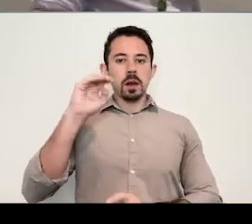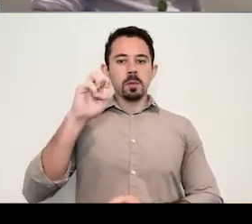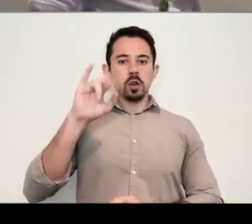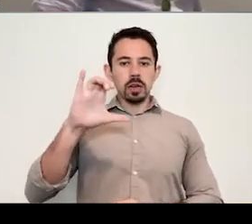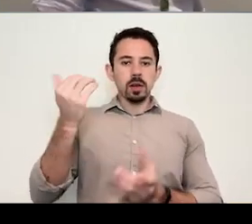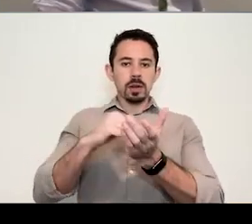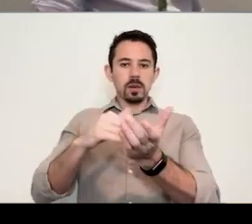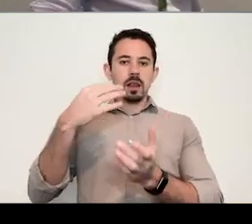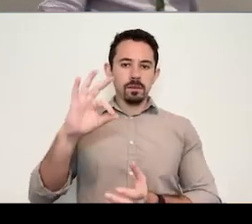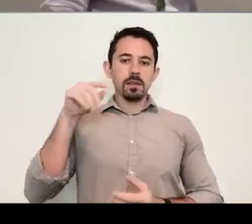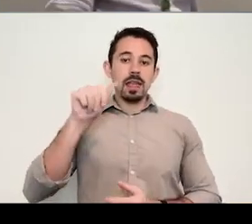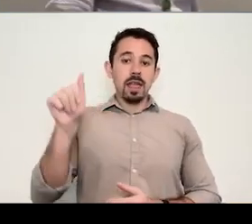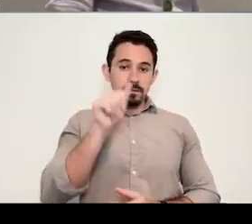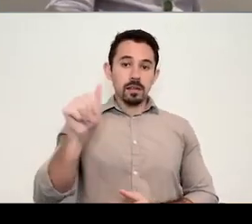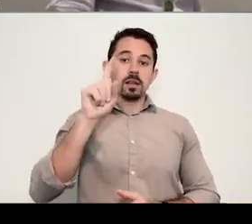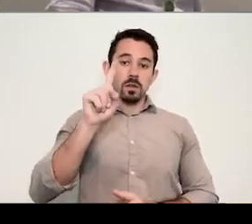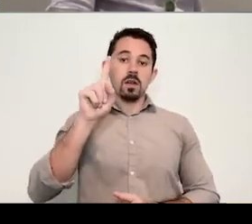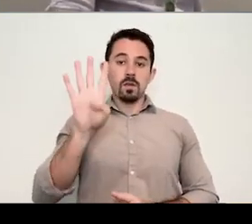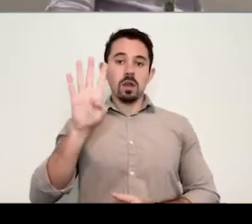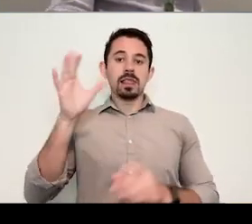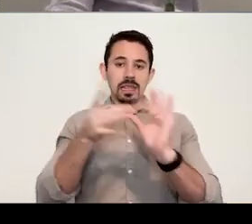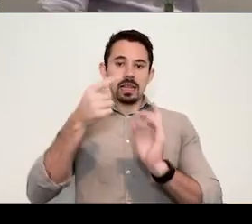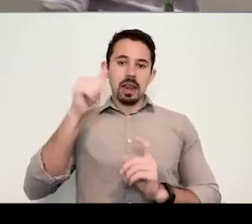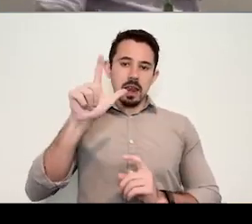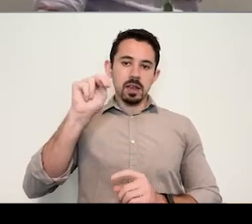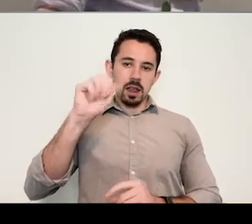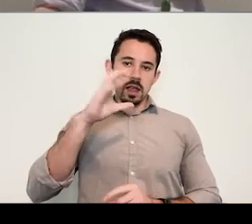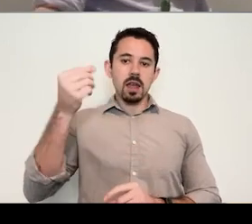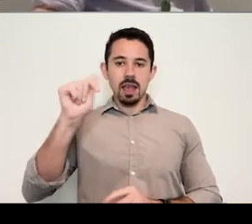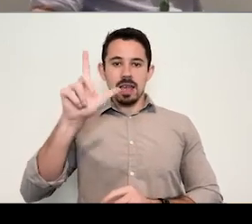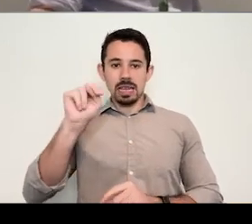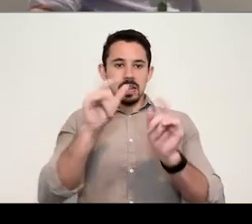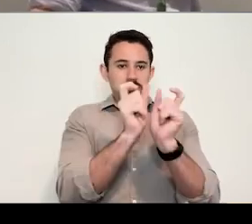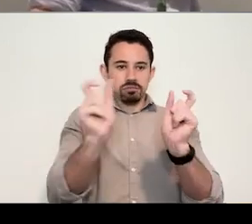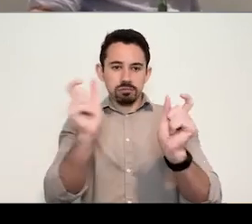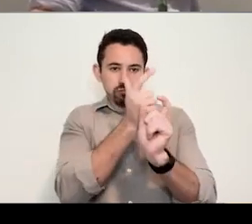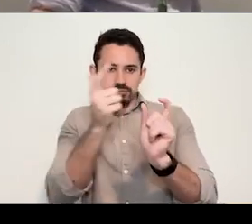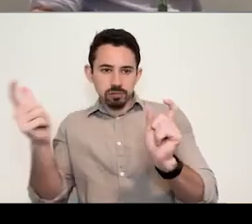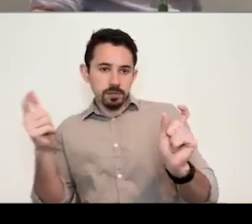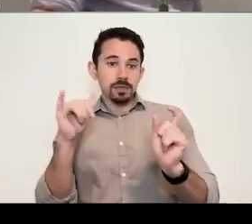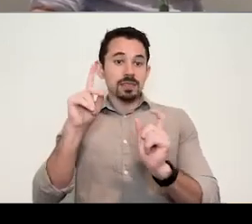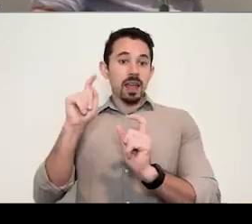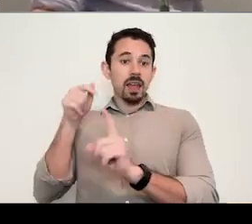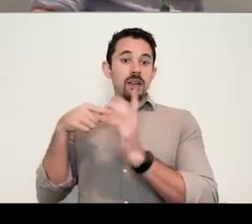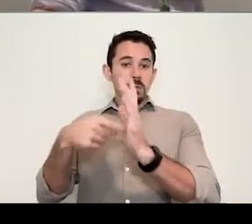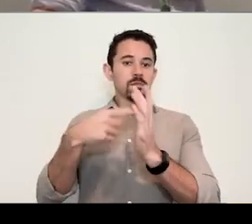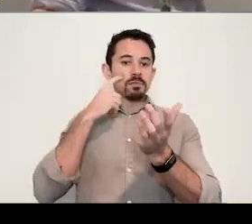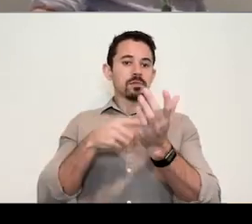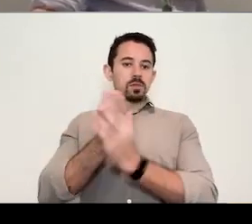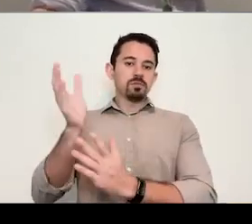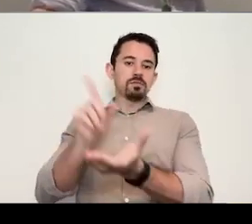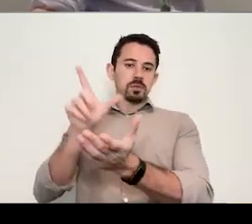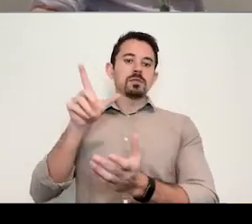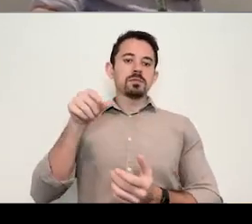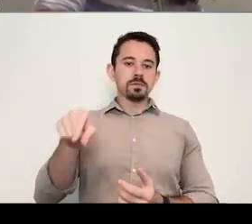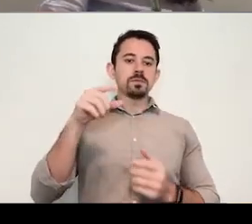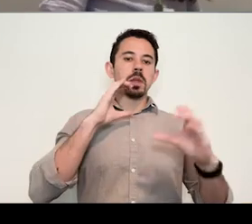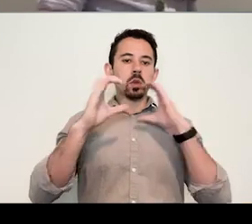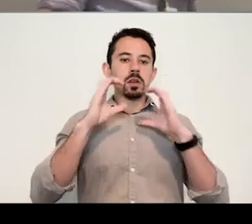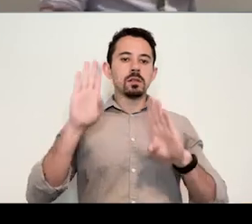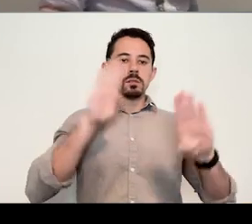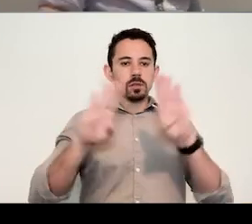and GalN - and the data is shown in our recent Communications Biology paper (PMID: 35618750).